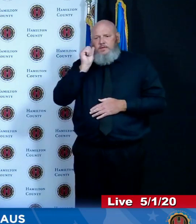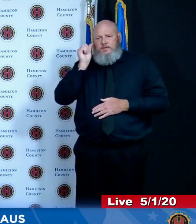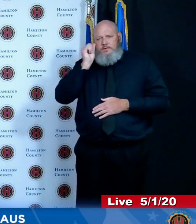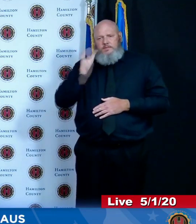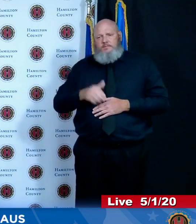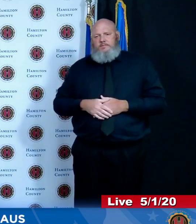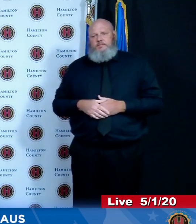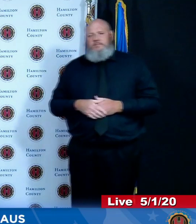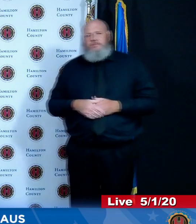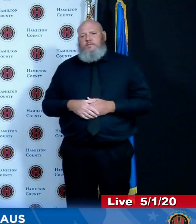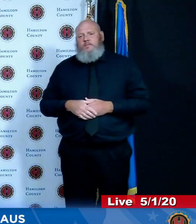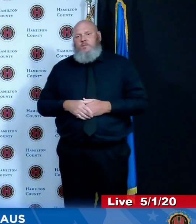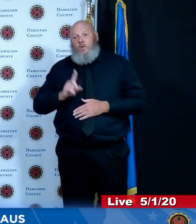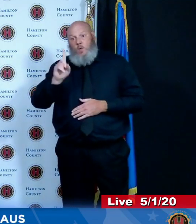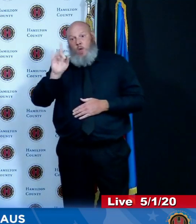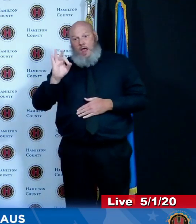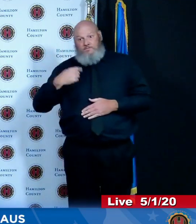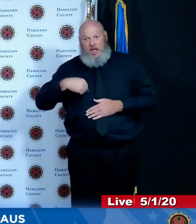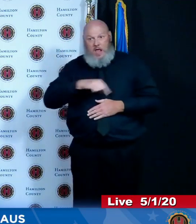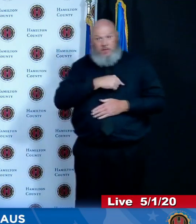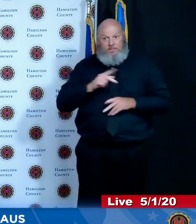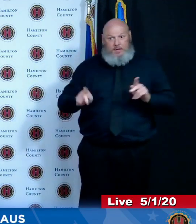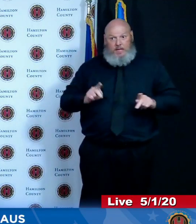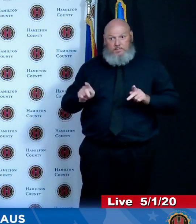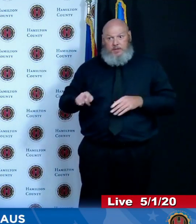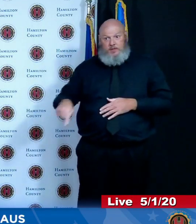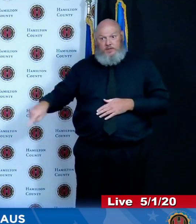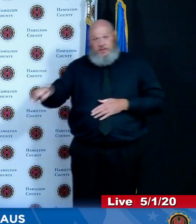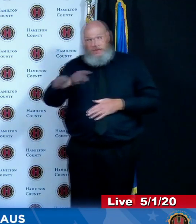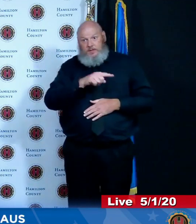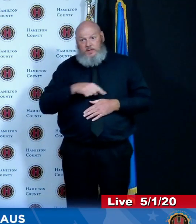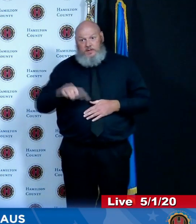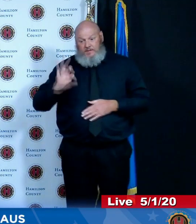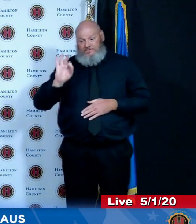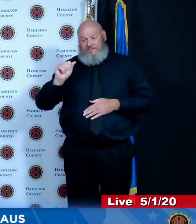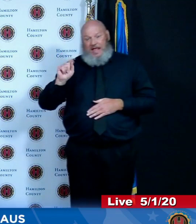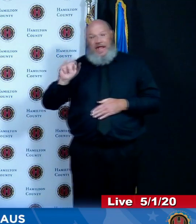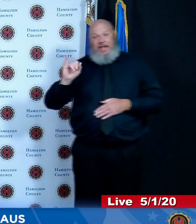willing to be part of the answer to the question how can we help and so thank